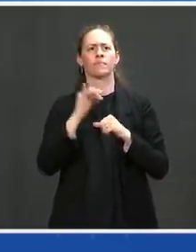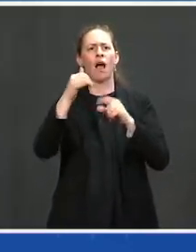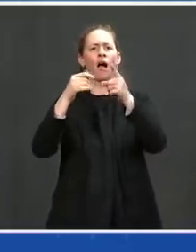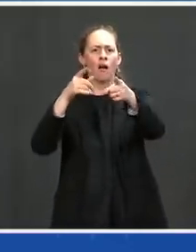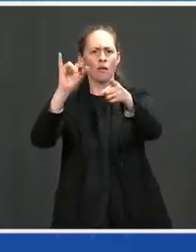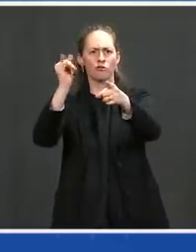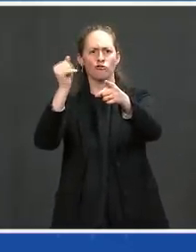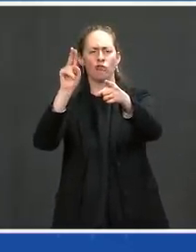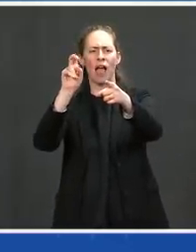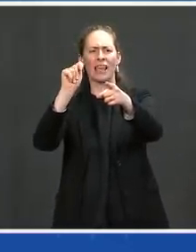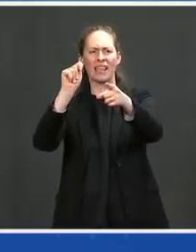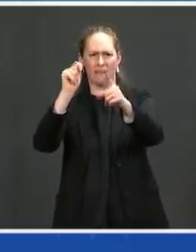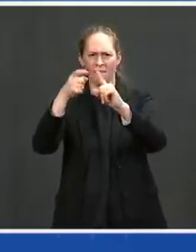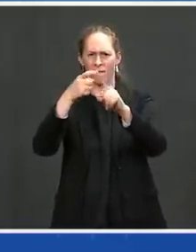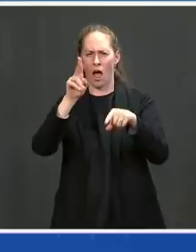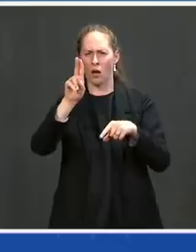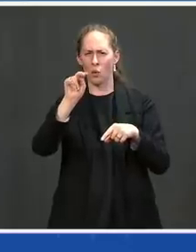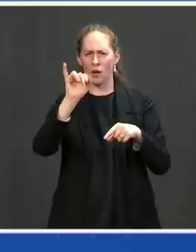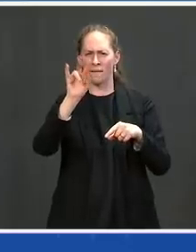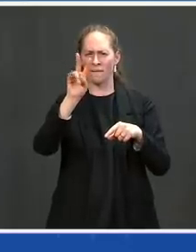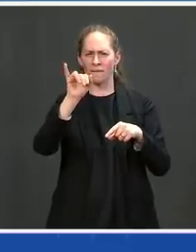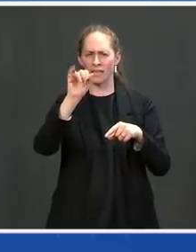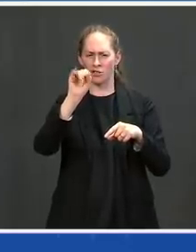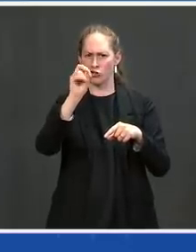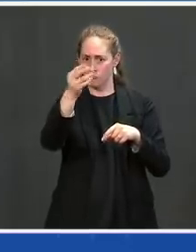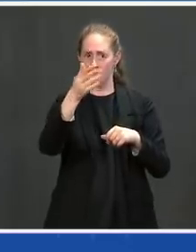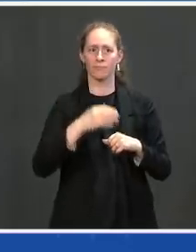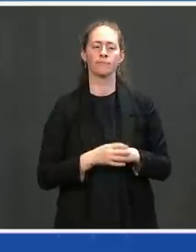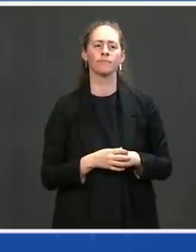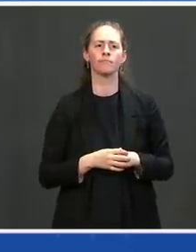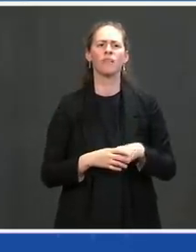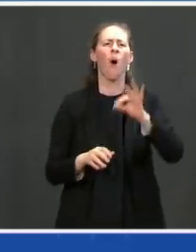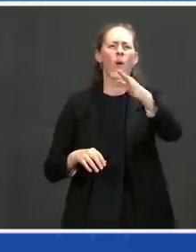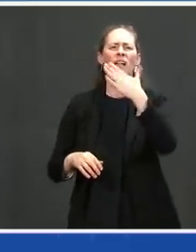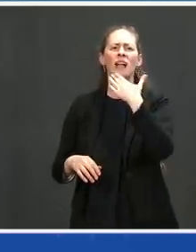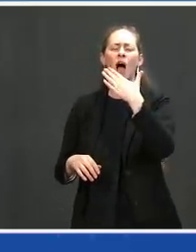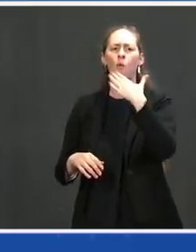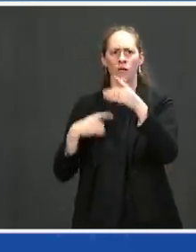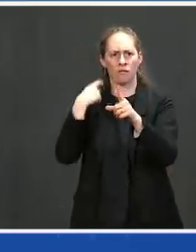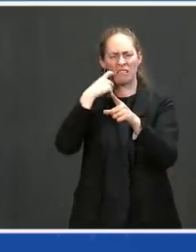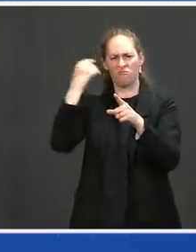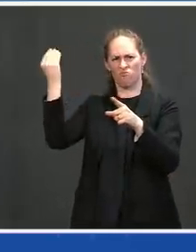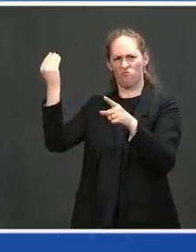The Press: Thank you, Mr. President. We, too, have been reporting at the border. And just like Cecilia, we ran into a pair of siblings